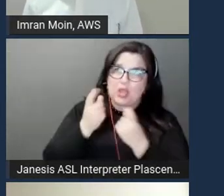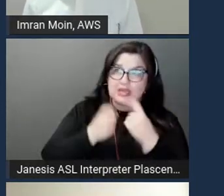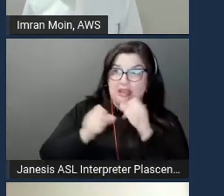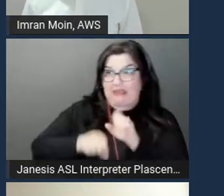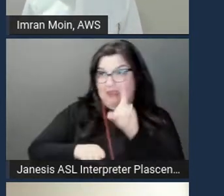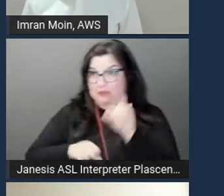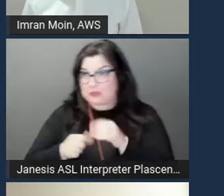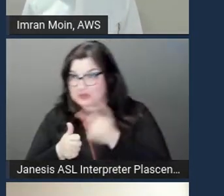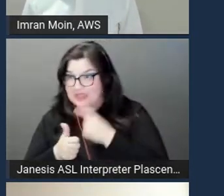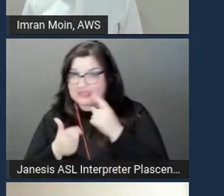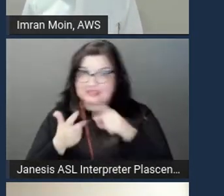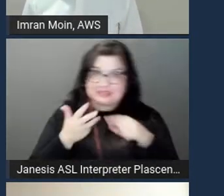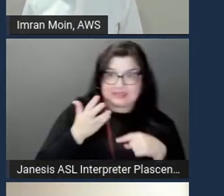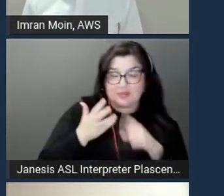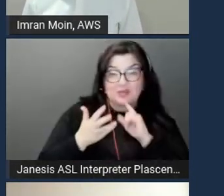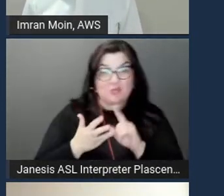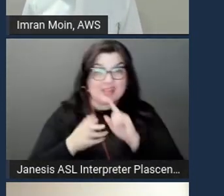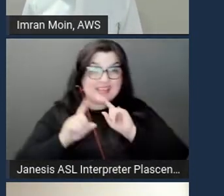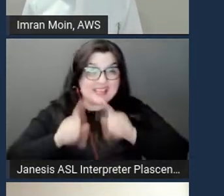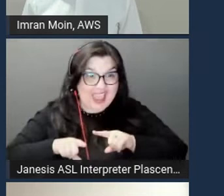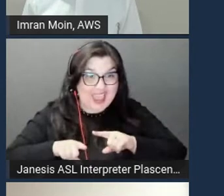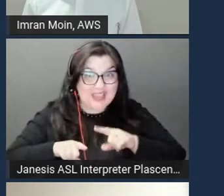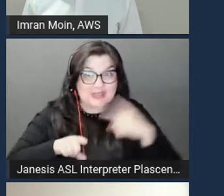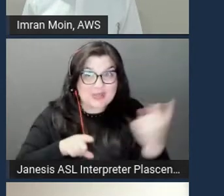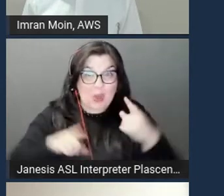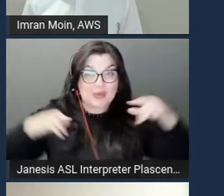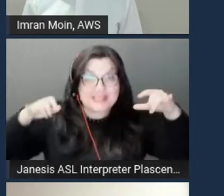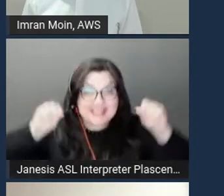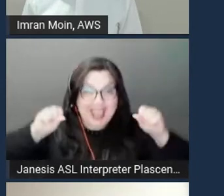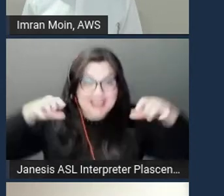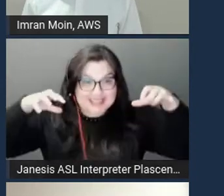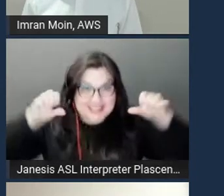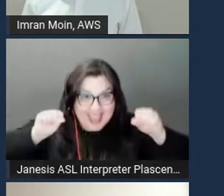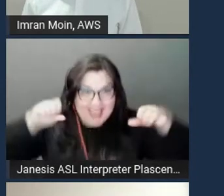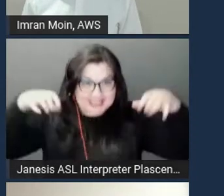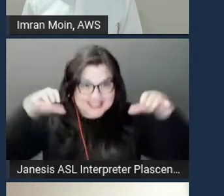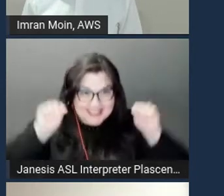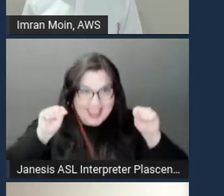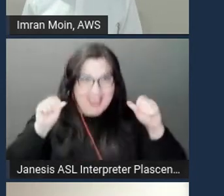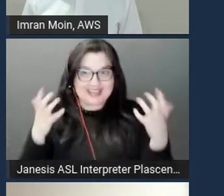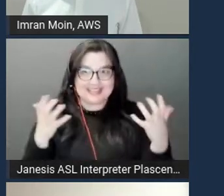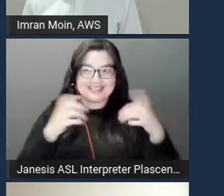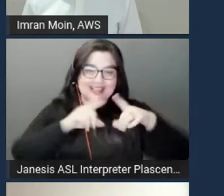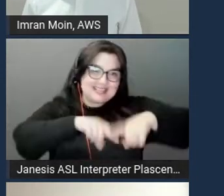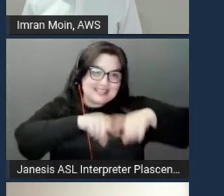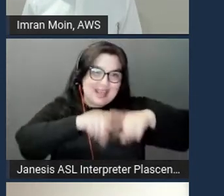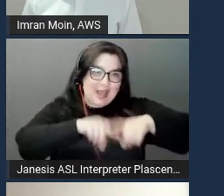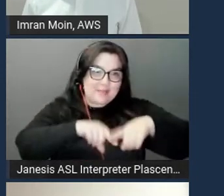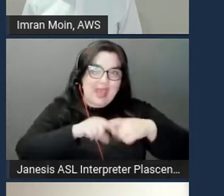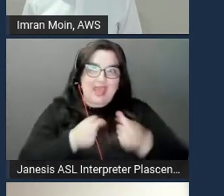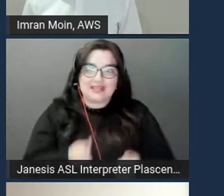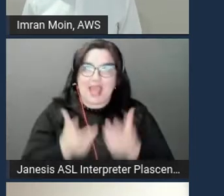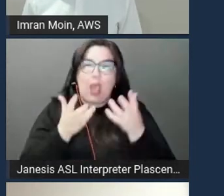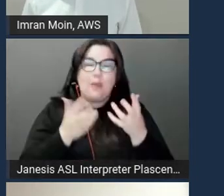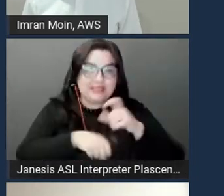The answer is always-- Yes. (overlapping discussion) How much, what part do you want to go?